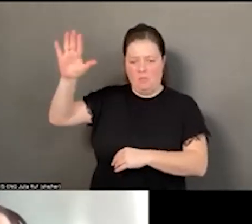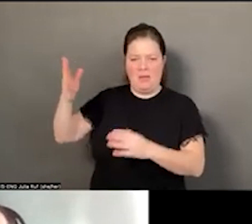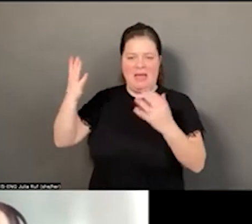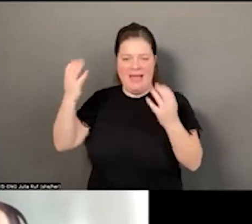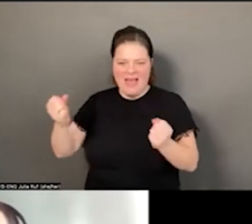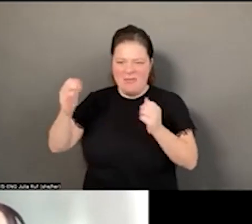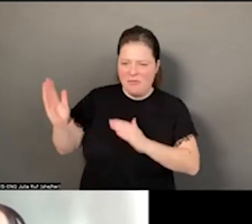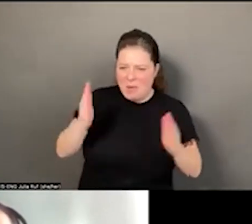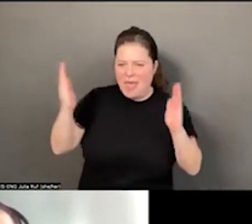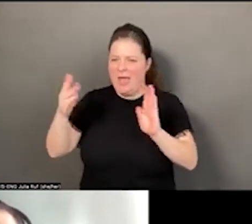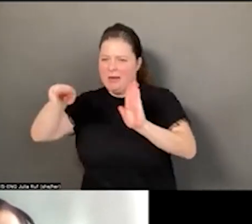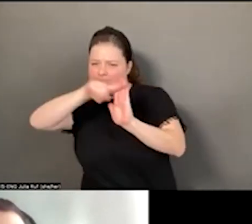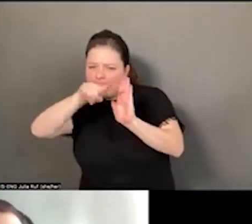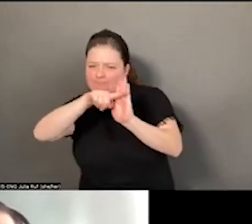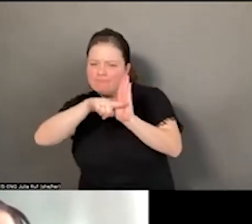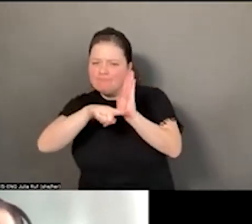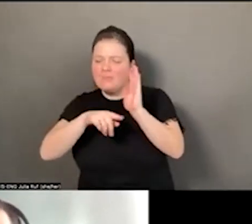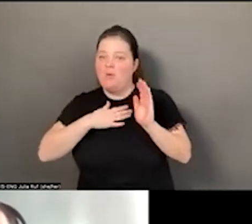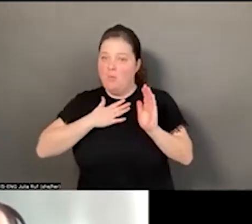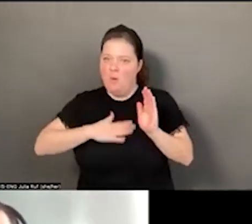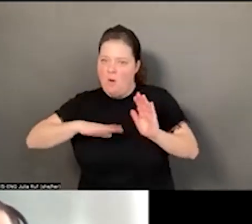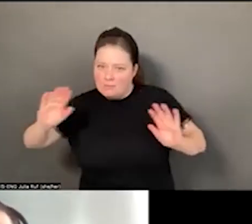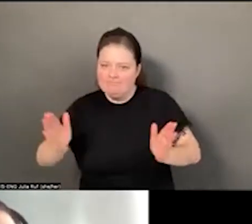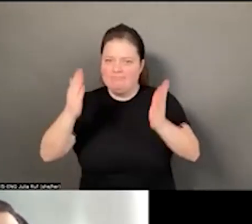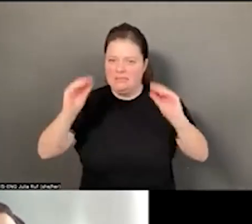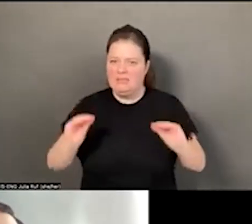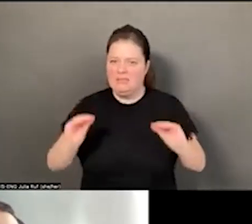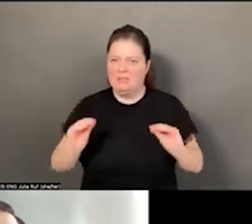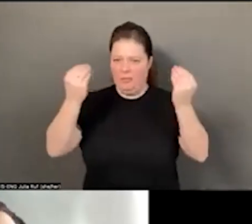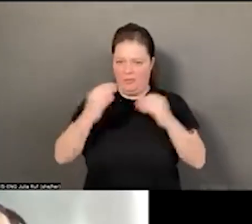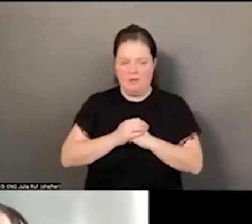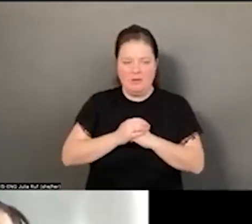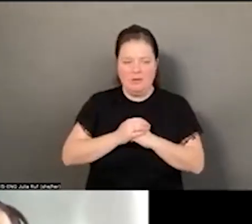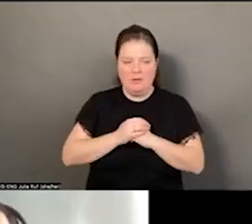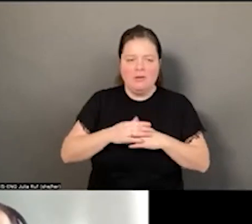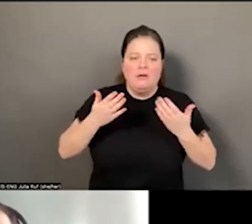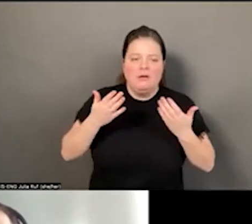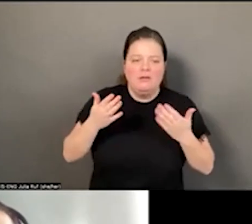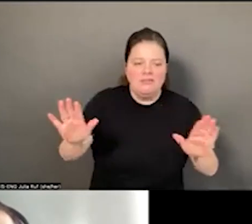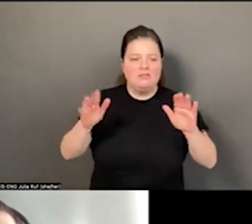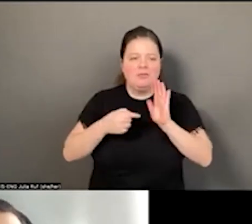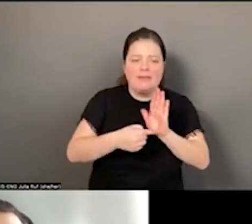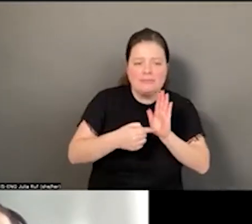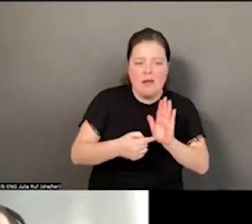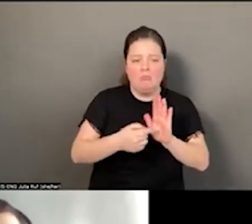the Web Accessibility Directive, the European Accessibility Act, the Visual Media Service Directive, telecommunications.